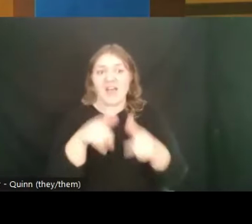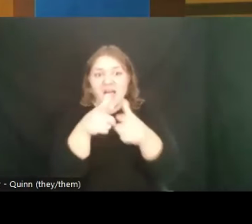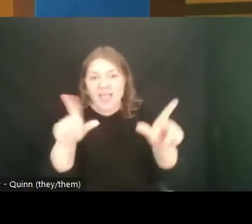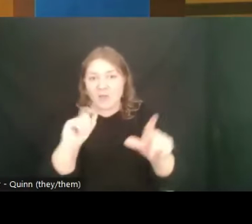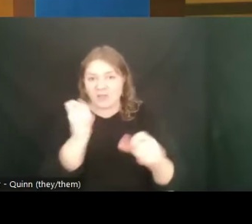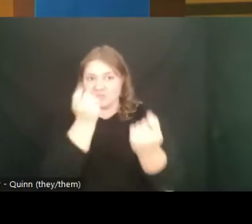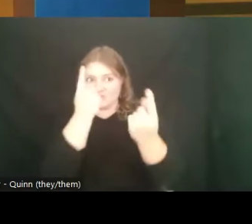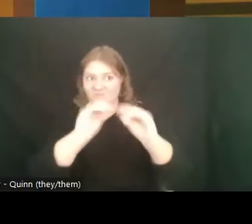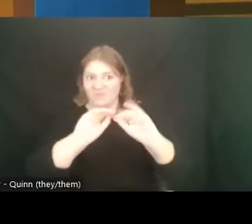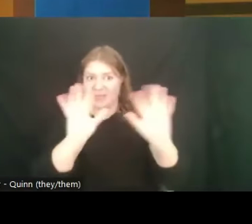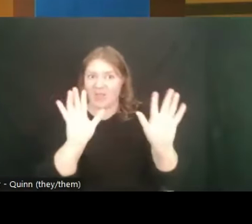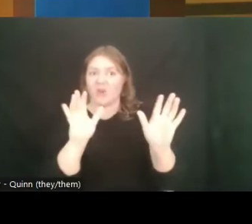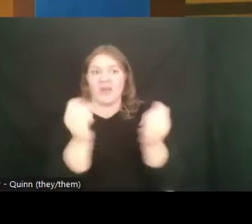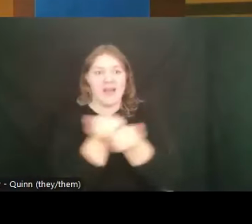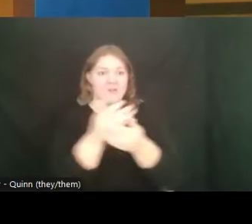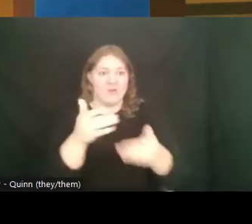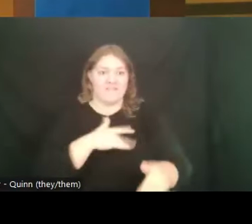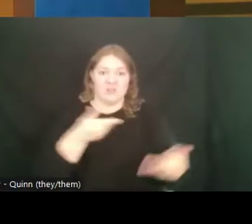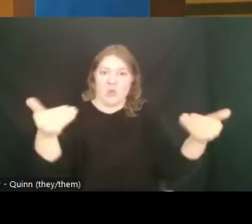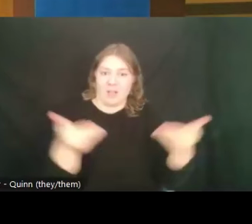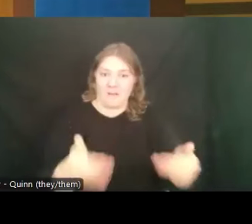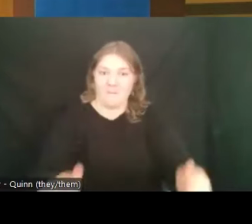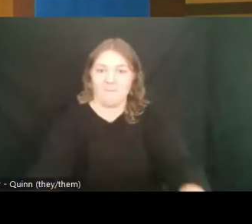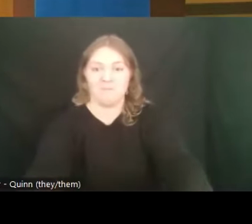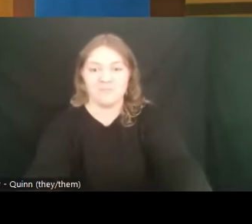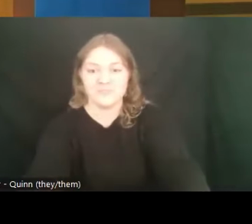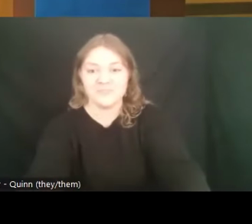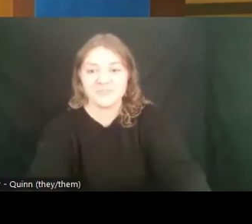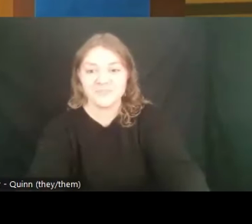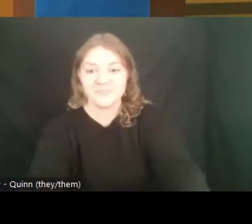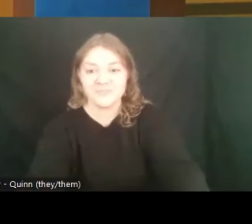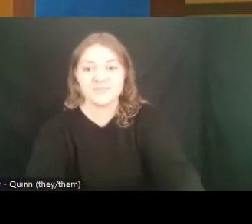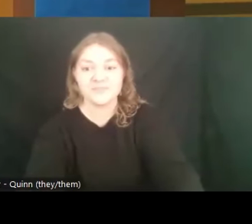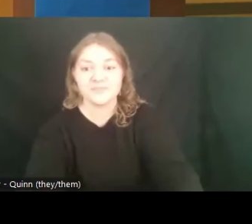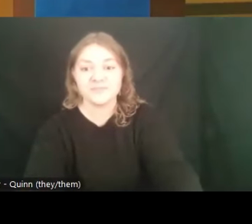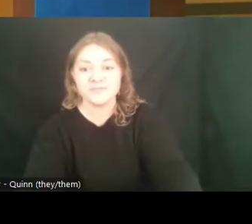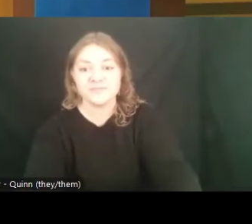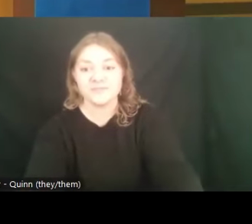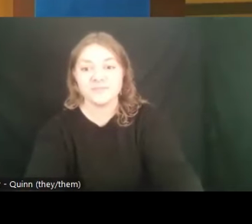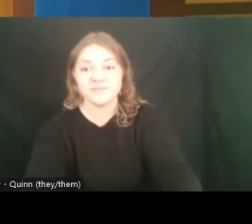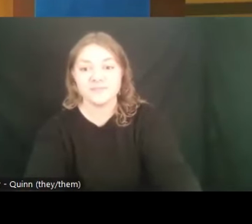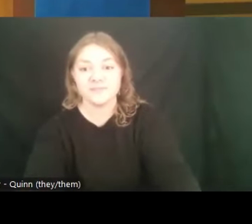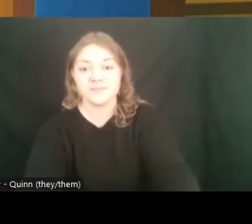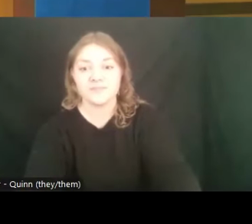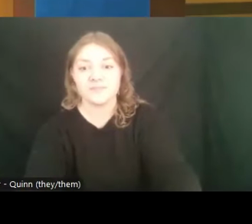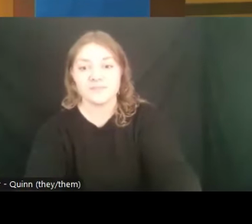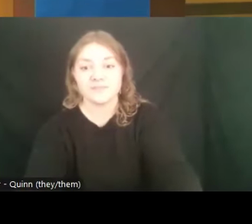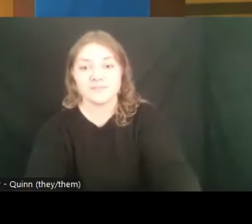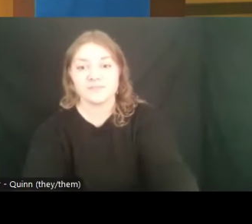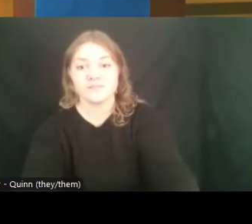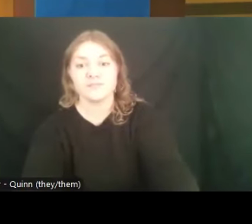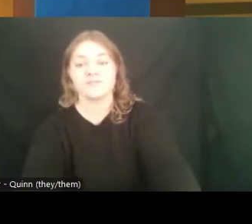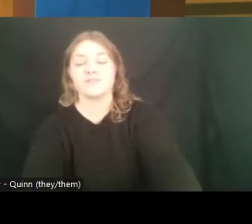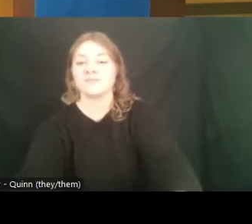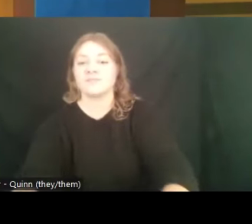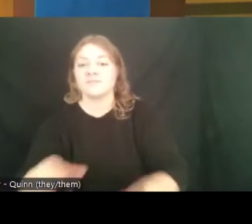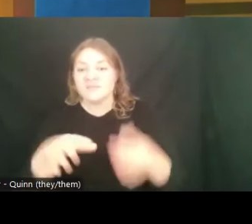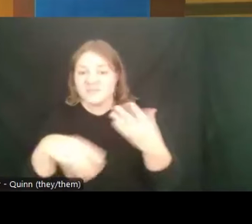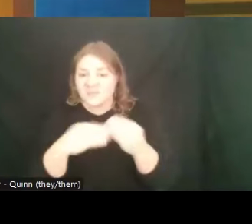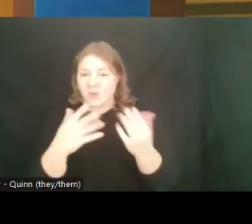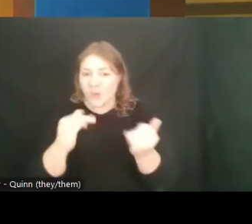welcome we also really want to recognize the importance of why we need diversity so it's